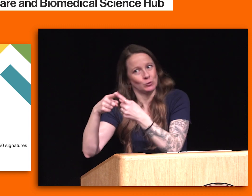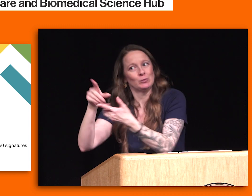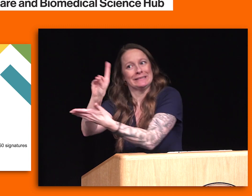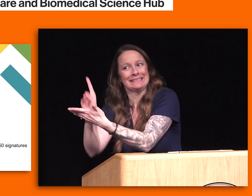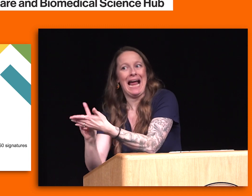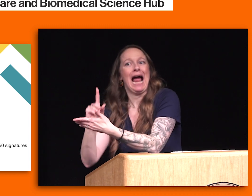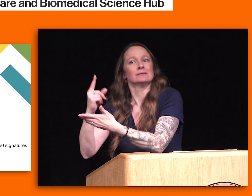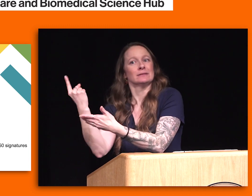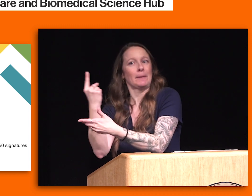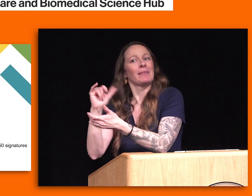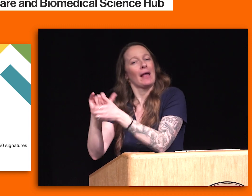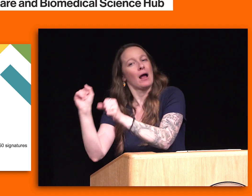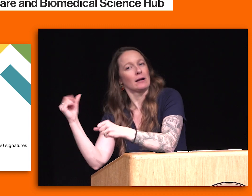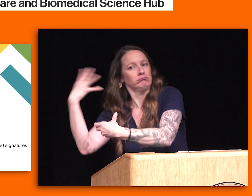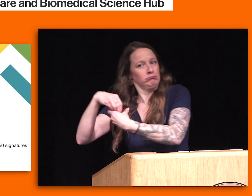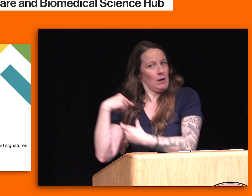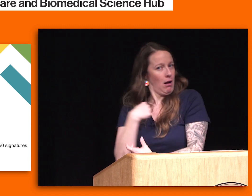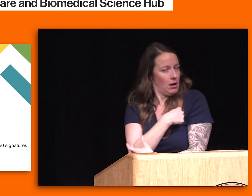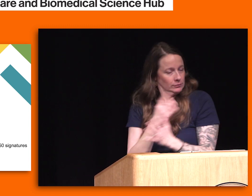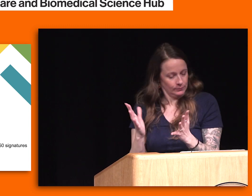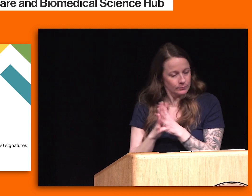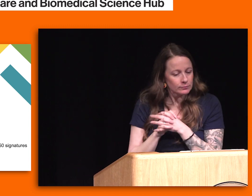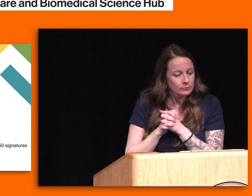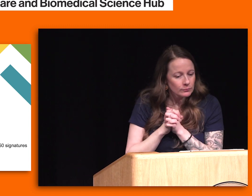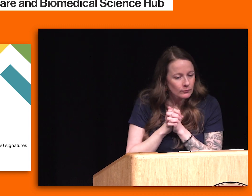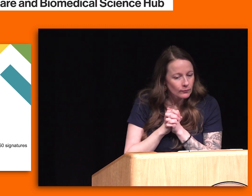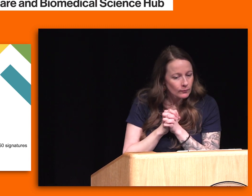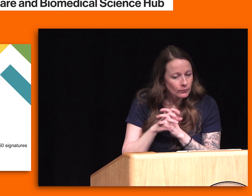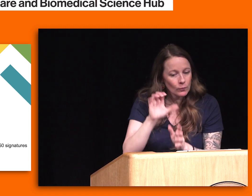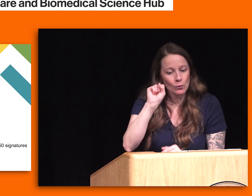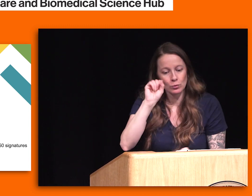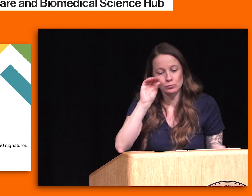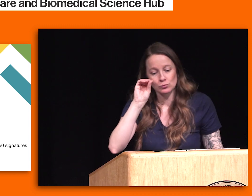So, we wanted to help them to design a system that could include us fully.